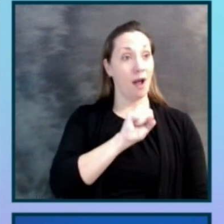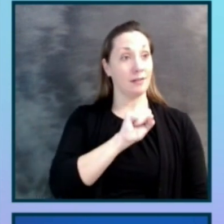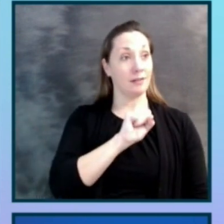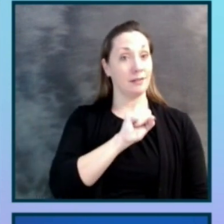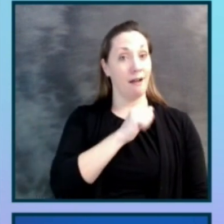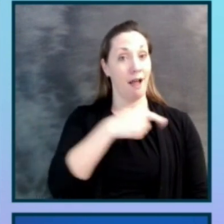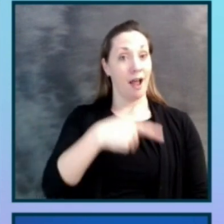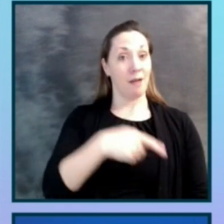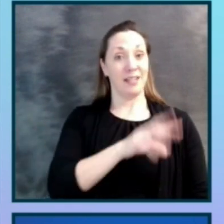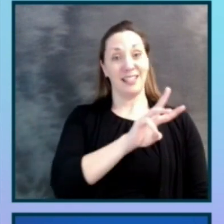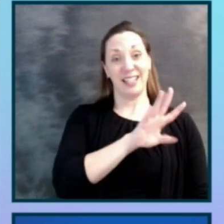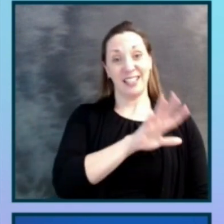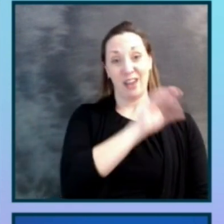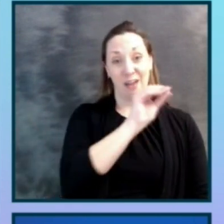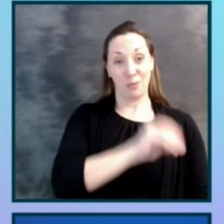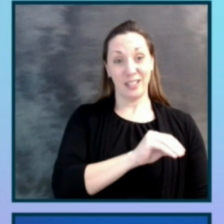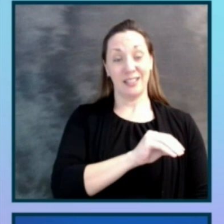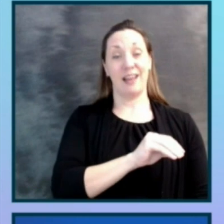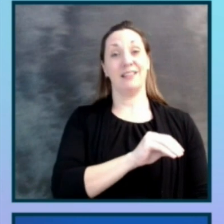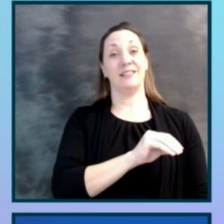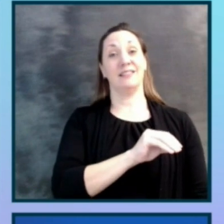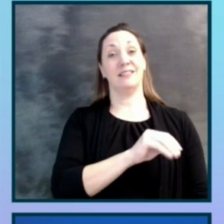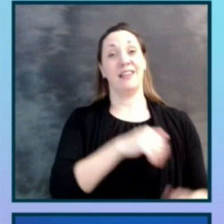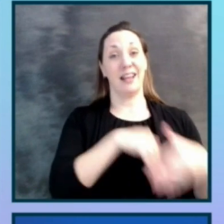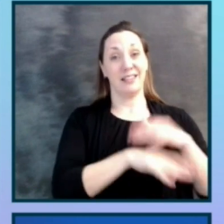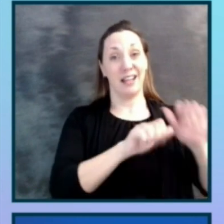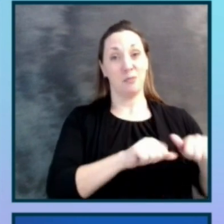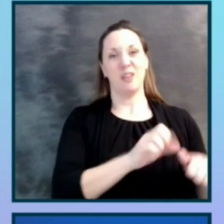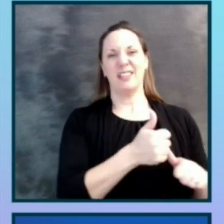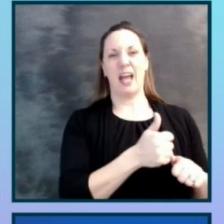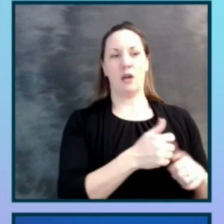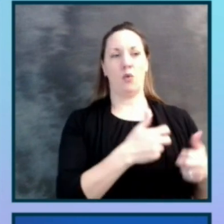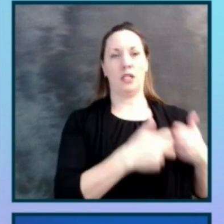10% accessible with difficulty and 25% inaccessible.